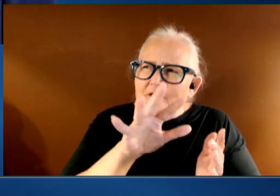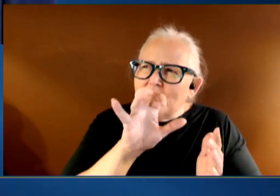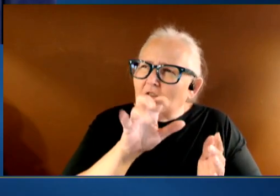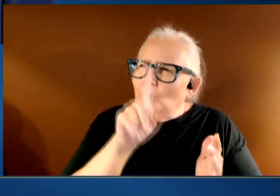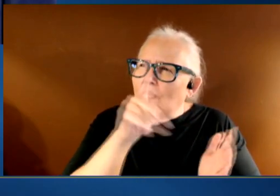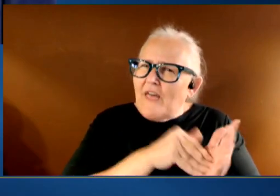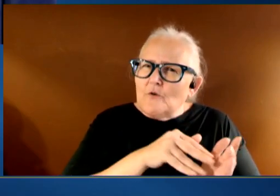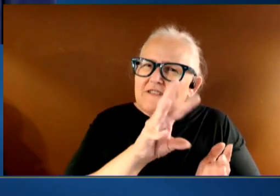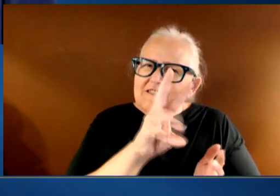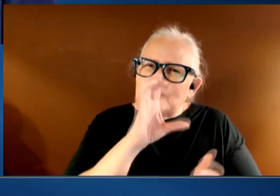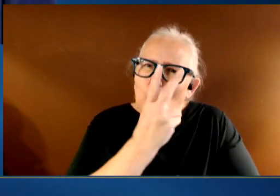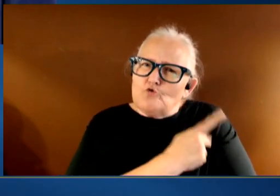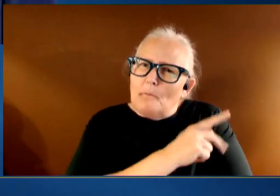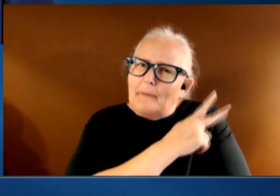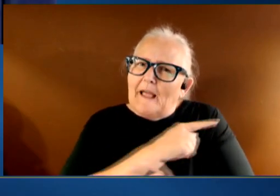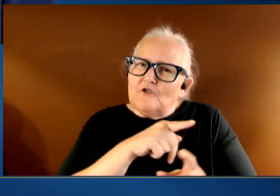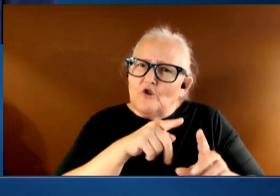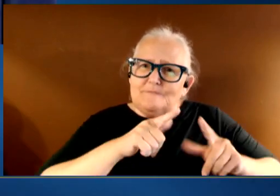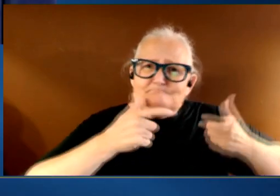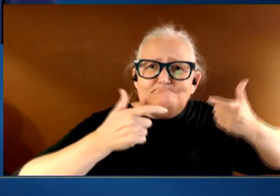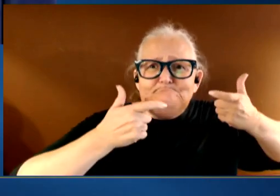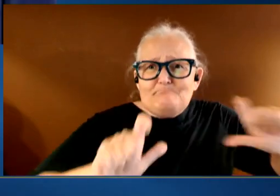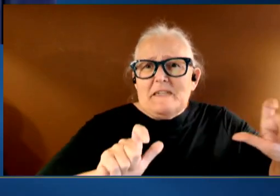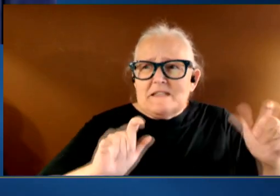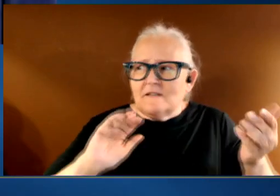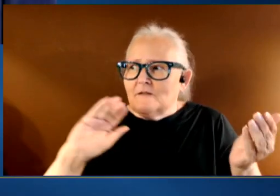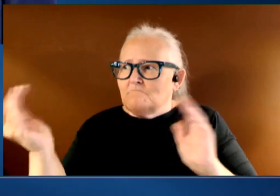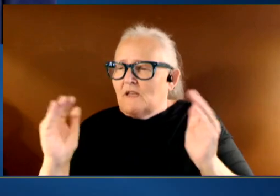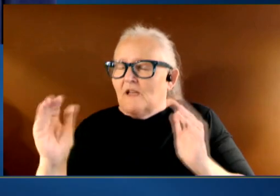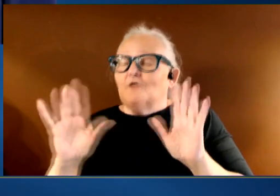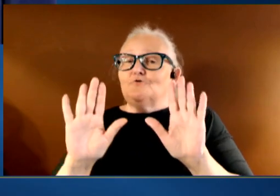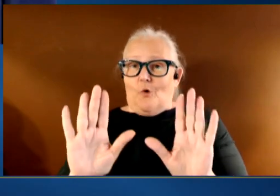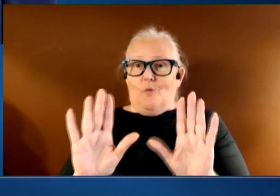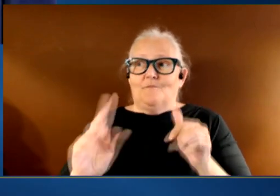program. So the first thing I would like to say, it takes a village.